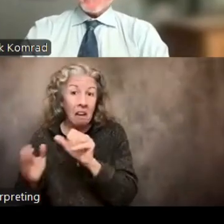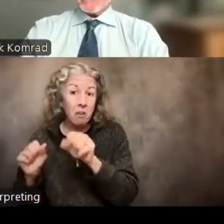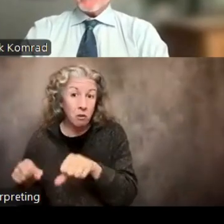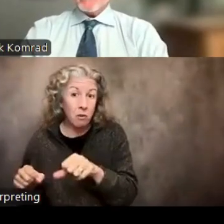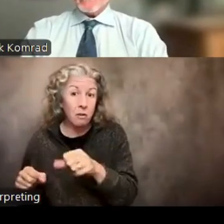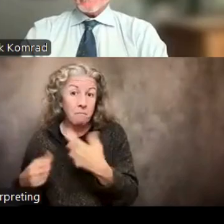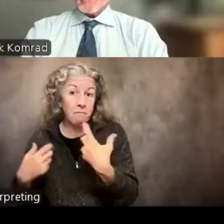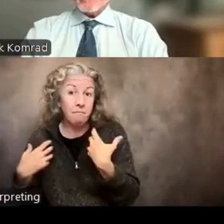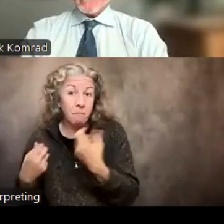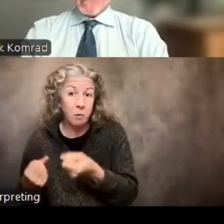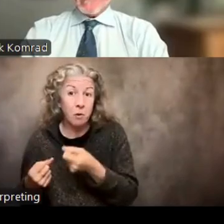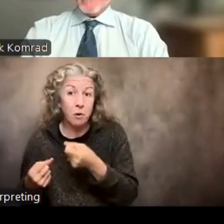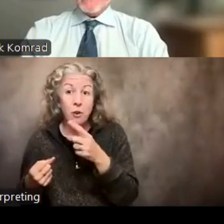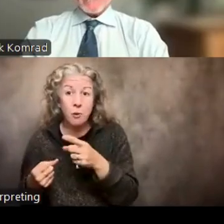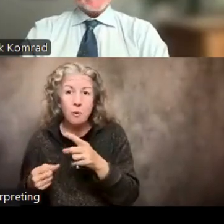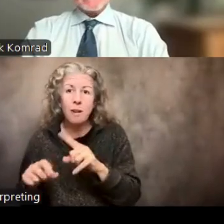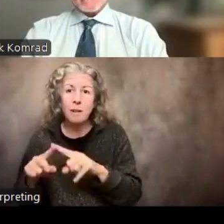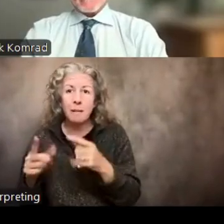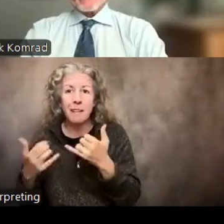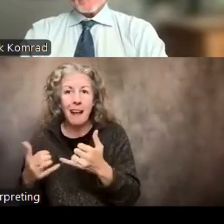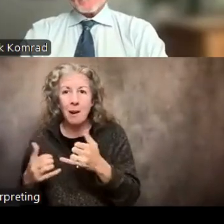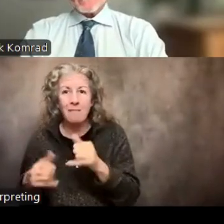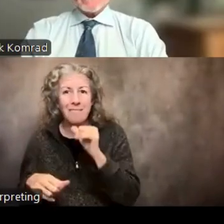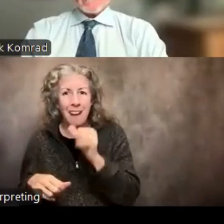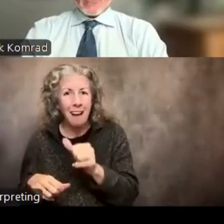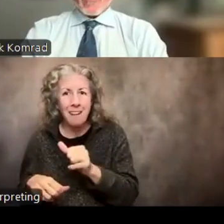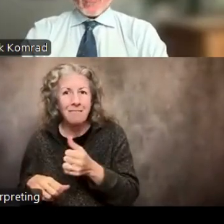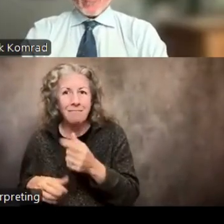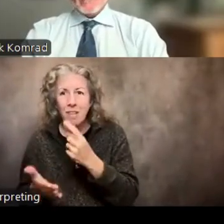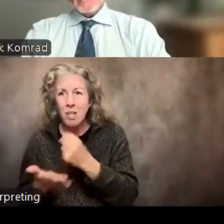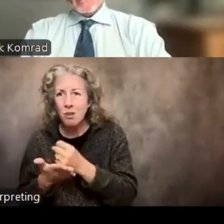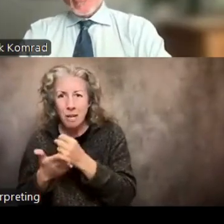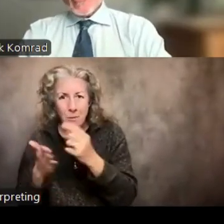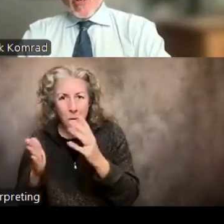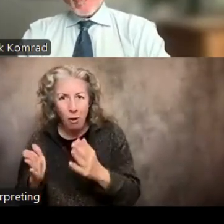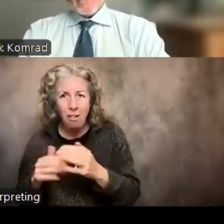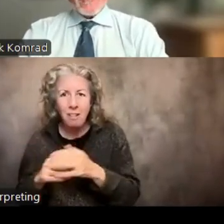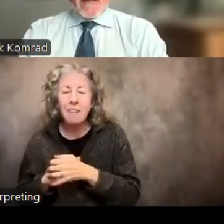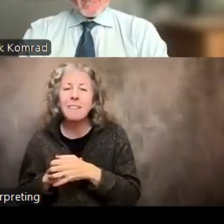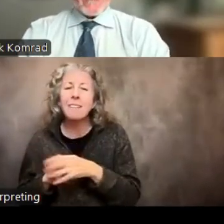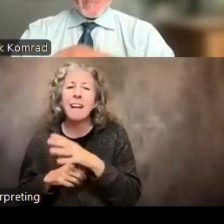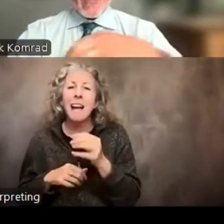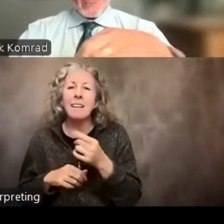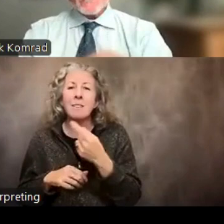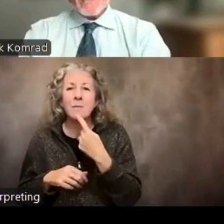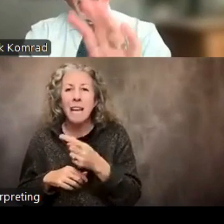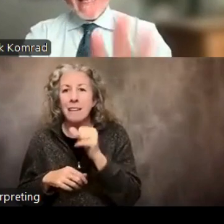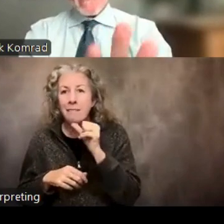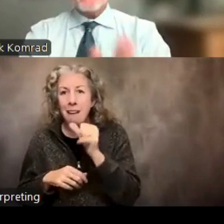irremediable. And if you say It's intolerable, It's intolerable. So those people are now eligible, but they have to